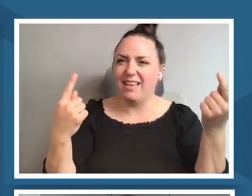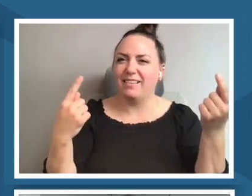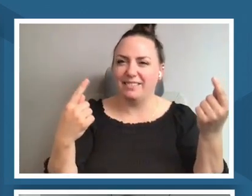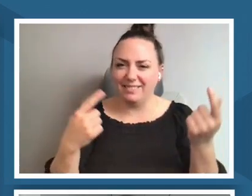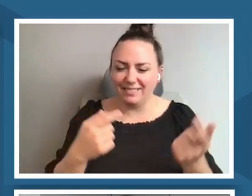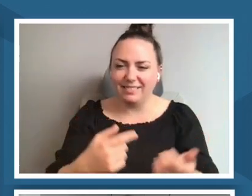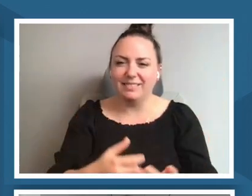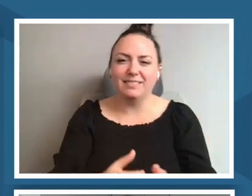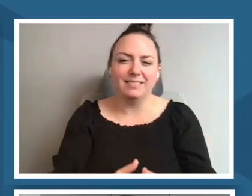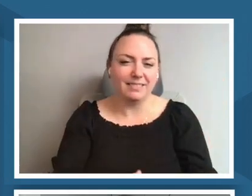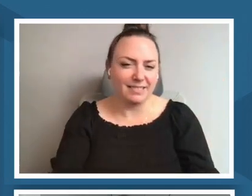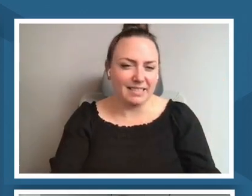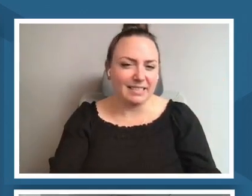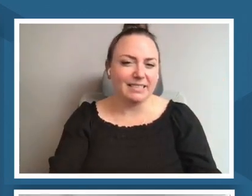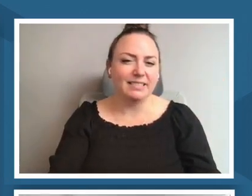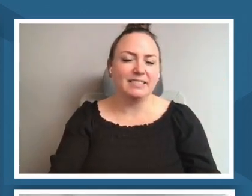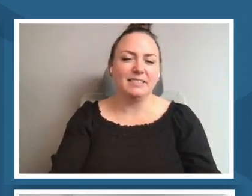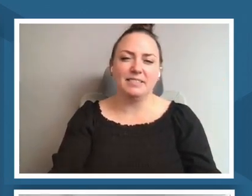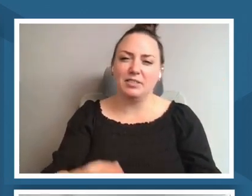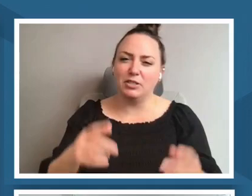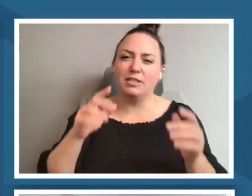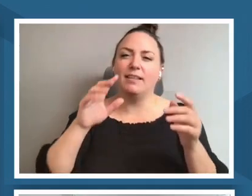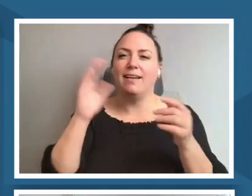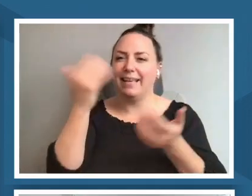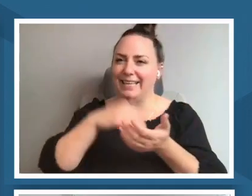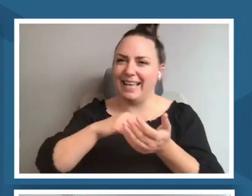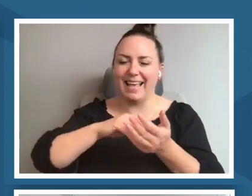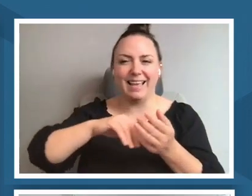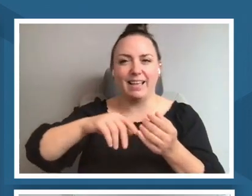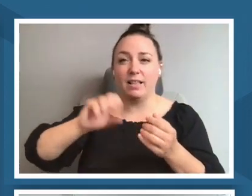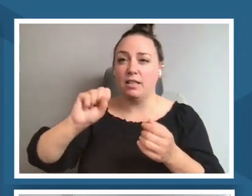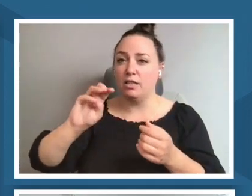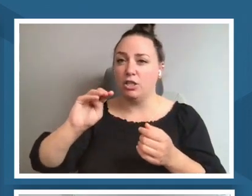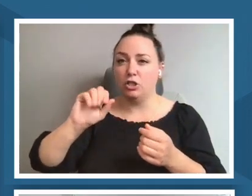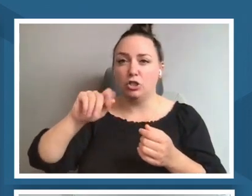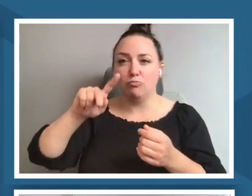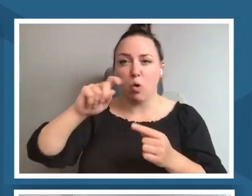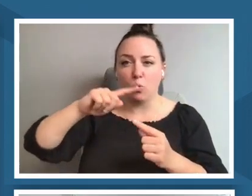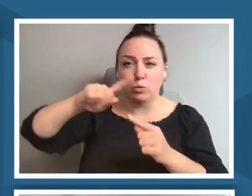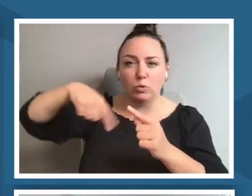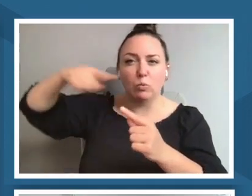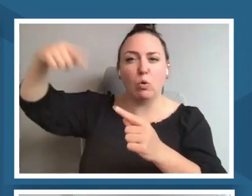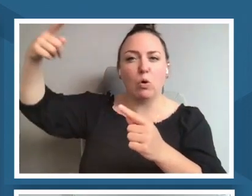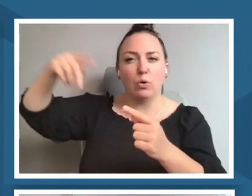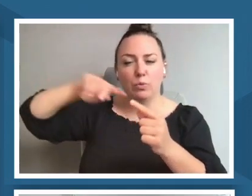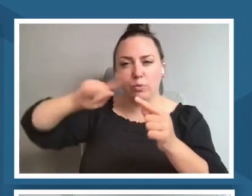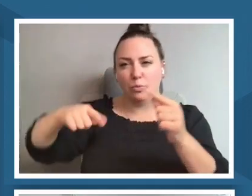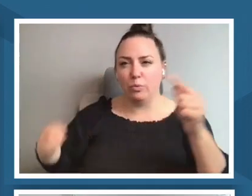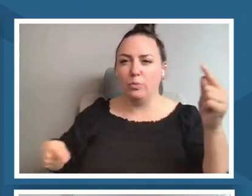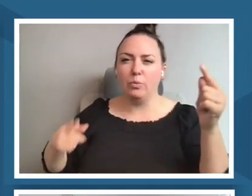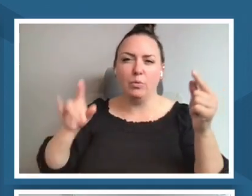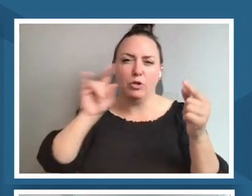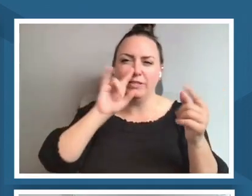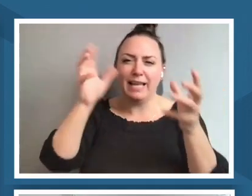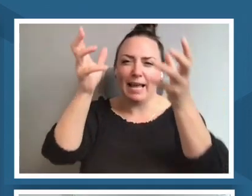again the swirling smoke puffy and cloud-like